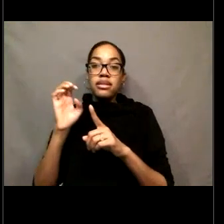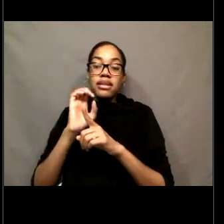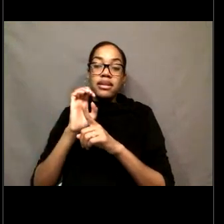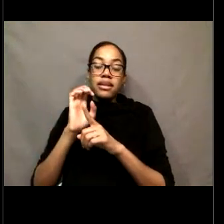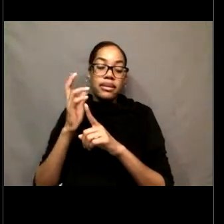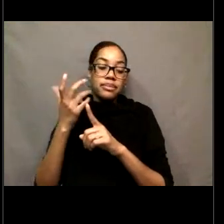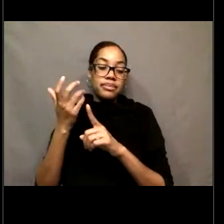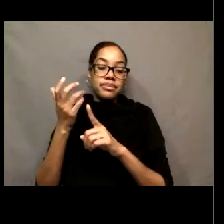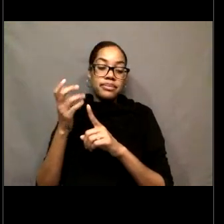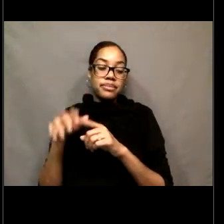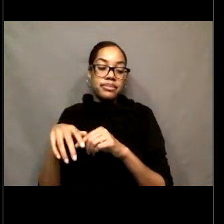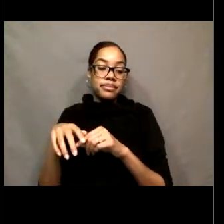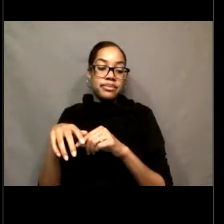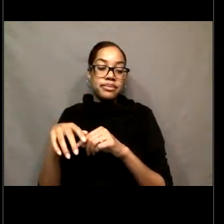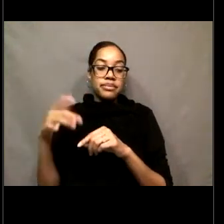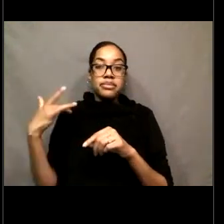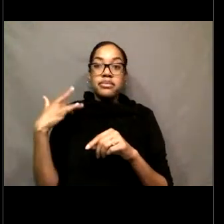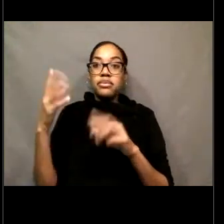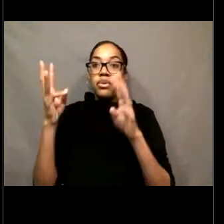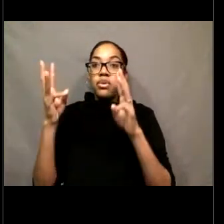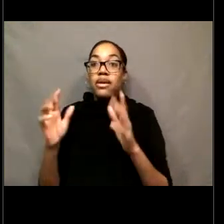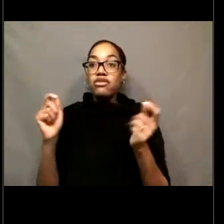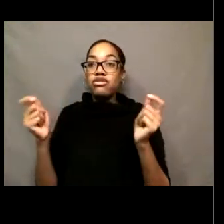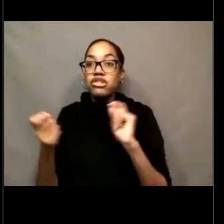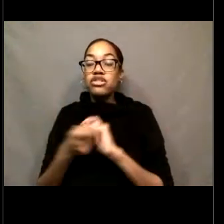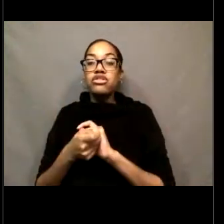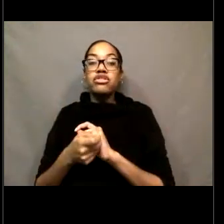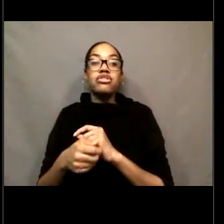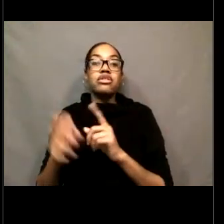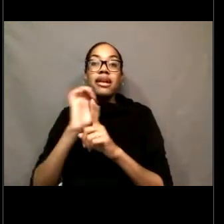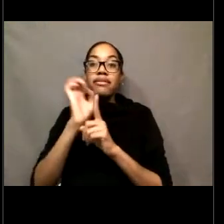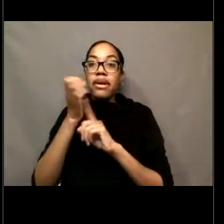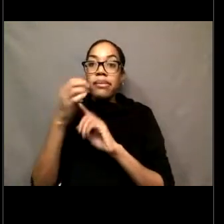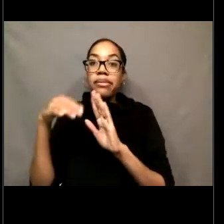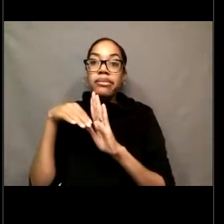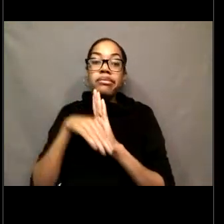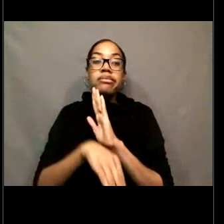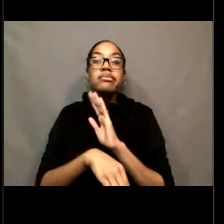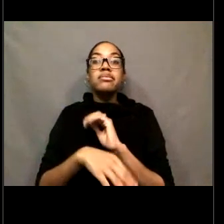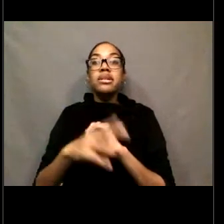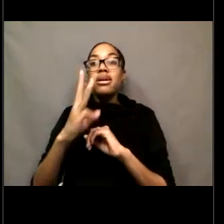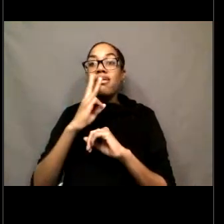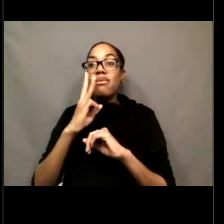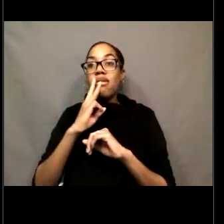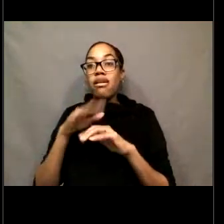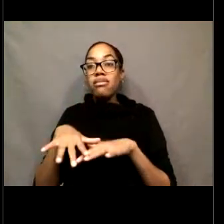the actual chemical condition of the ocean is changing to a more acidic.